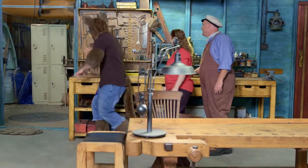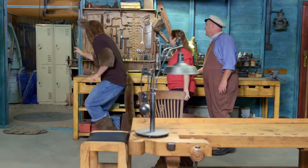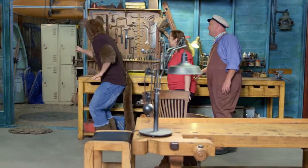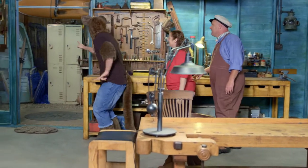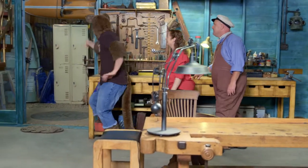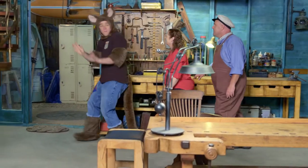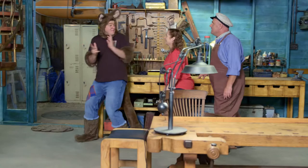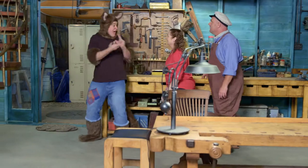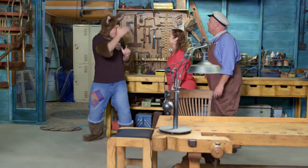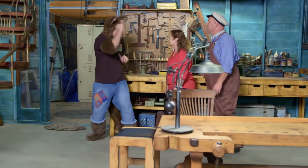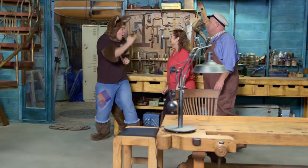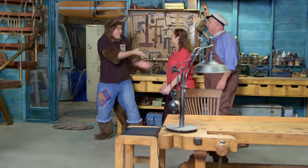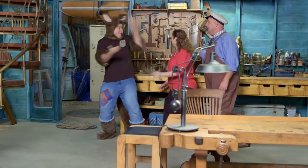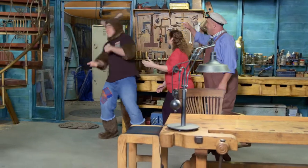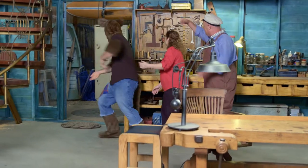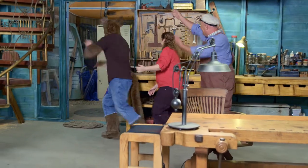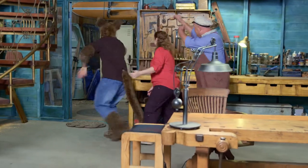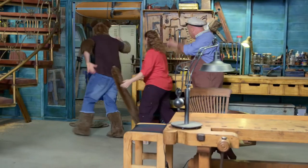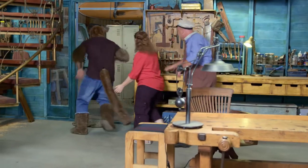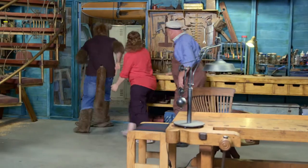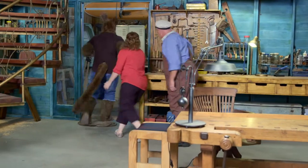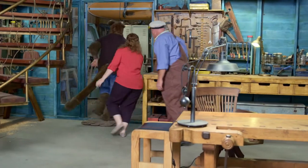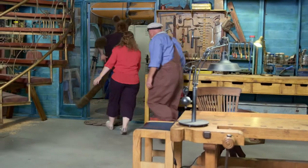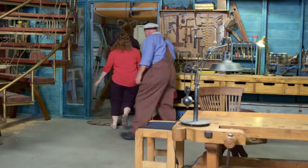Yes! Look, there's another room! Come on!